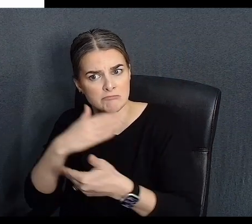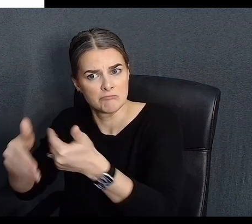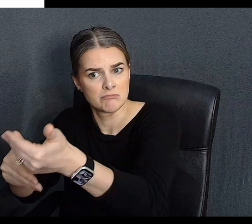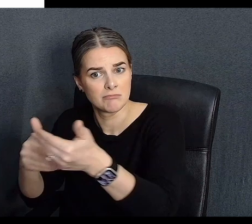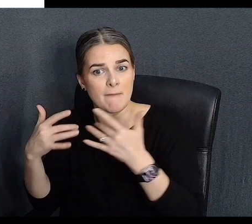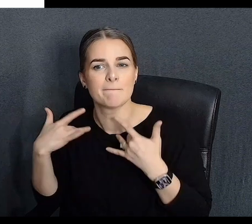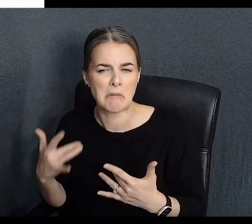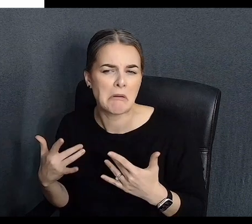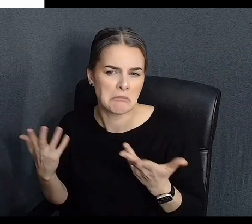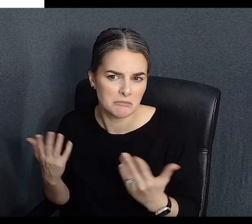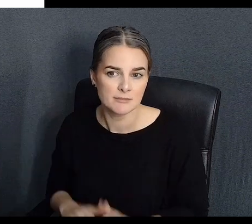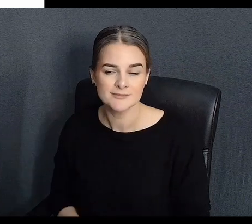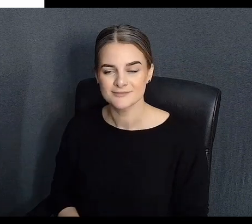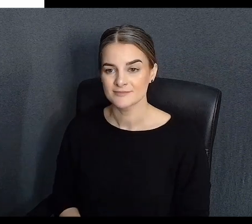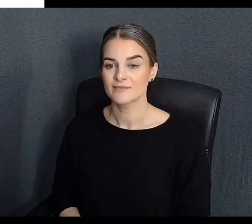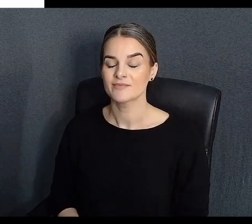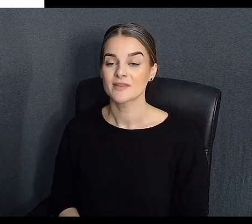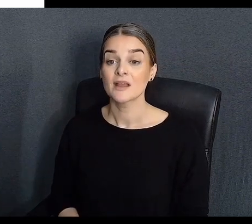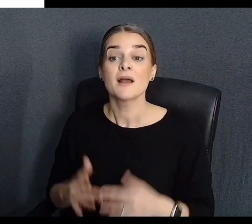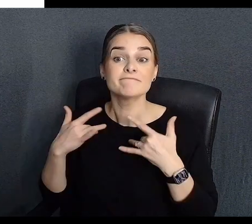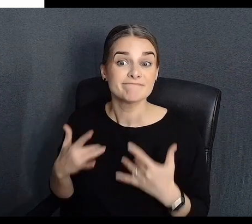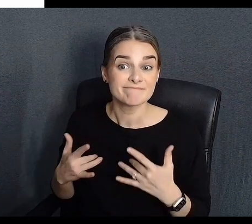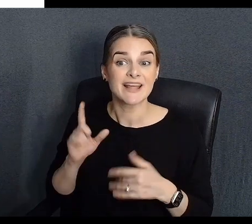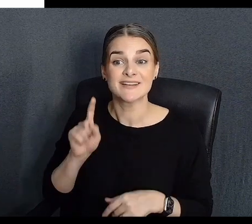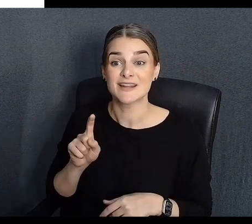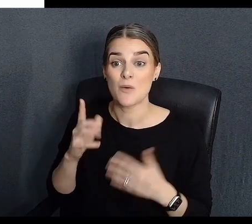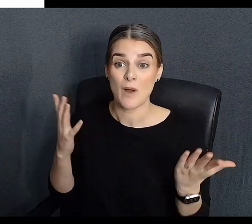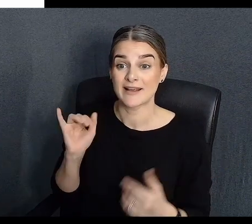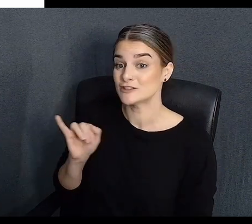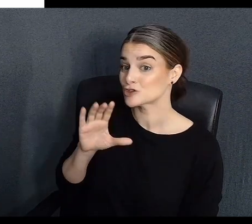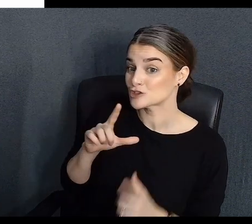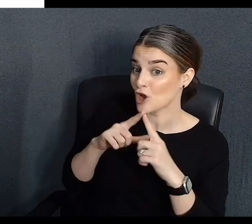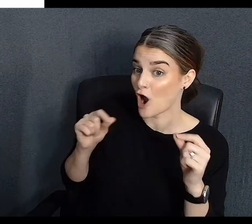So typically, you're going to need copies of your insurance cards front and back.